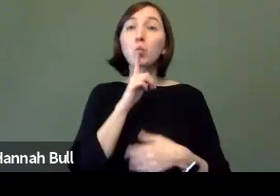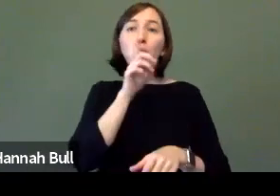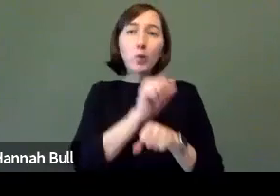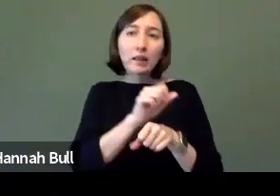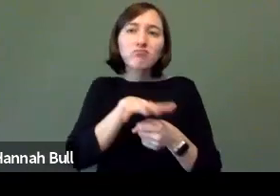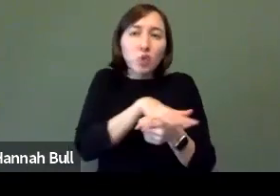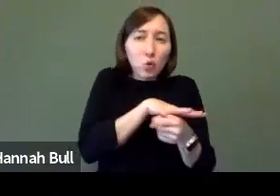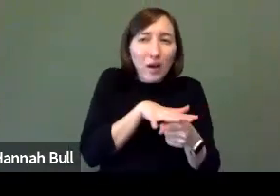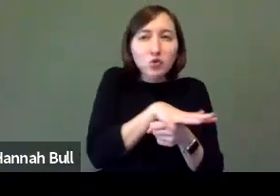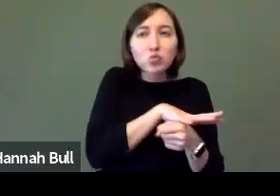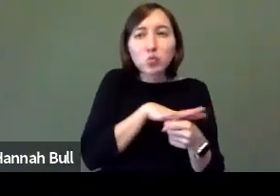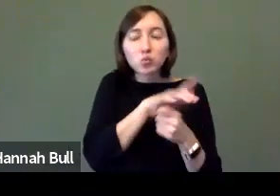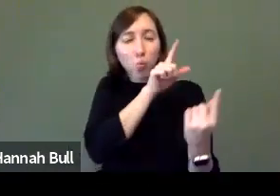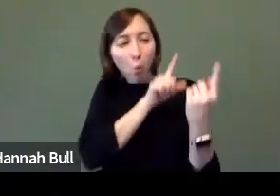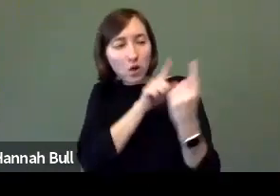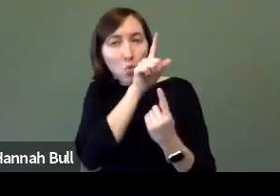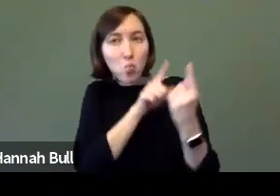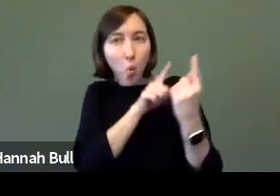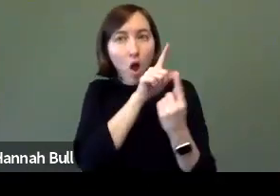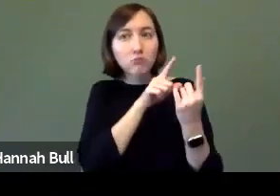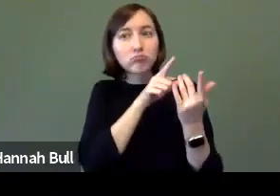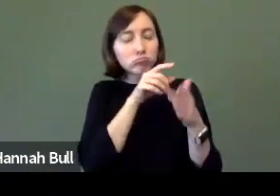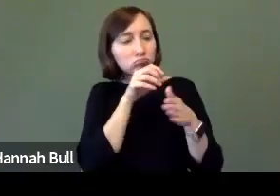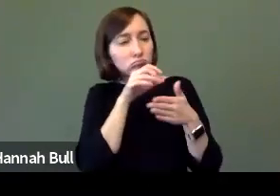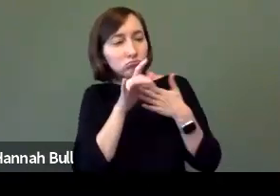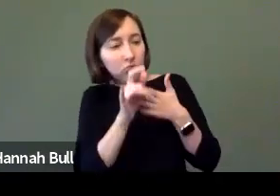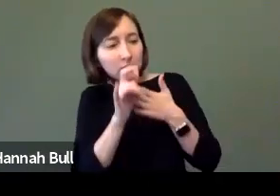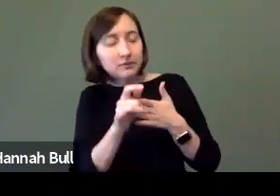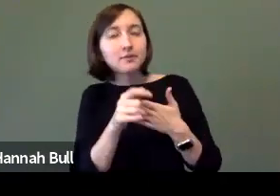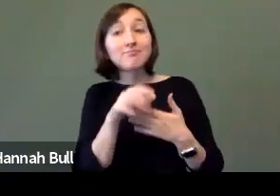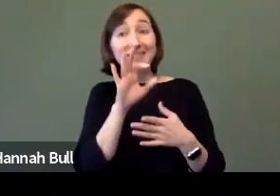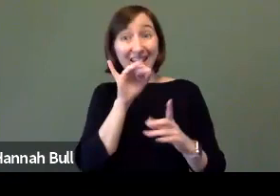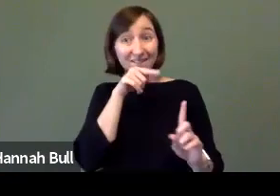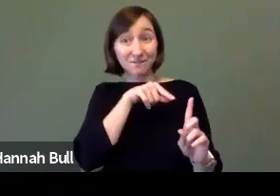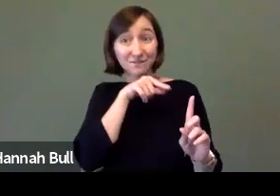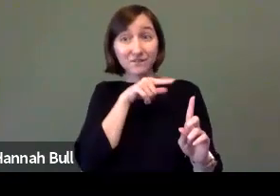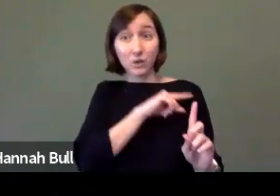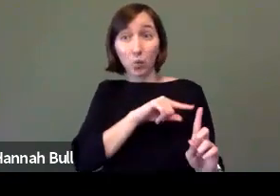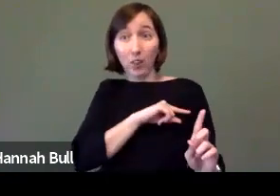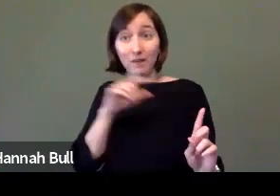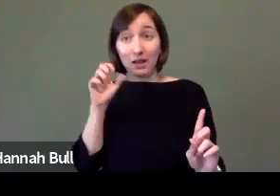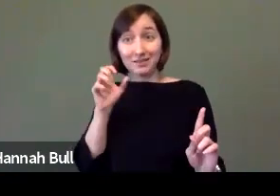who receive social security benefits to anticipate